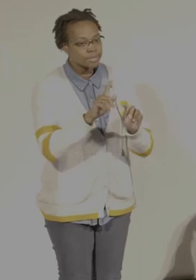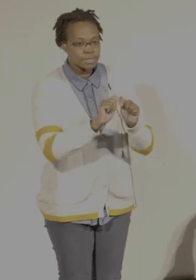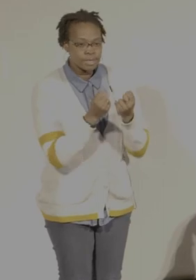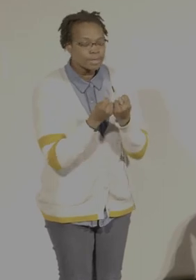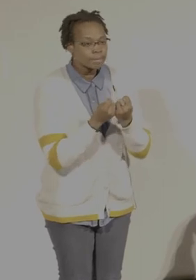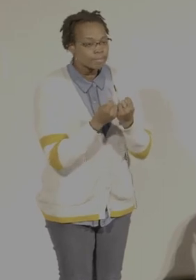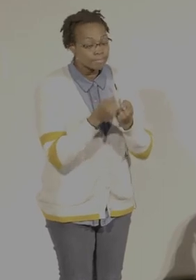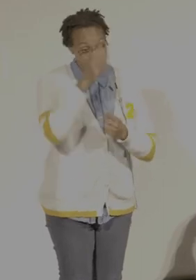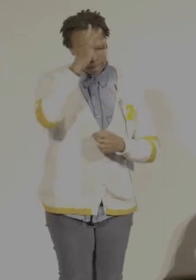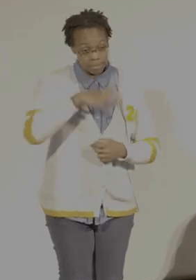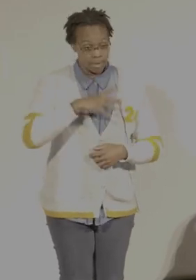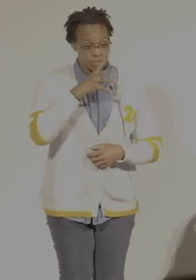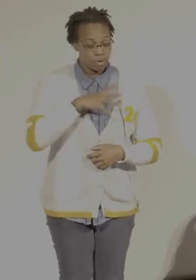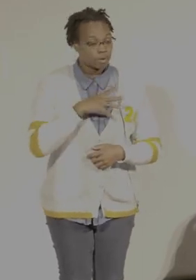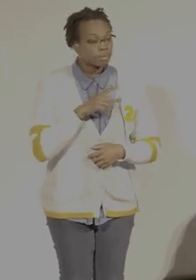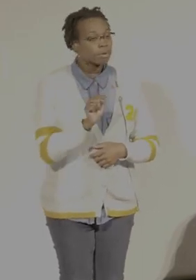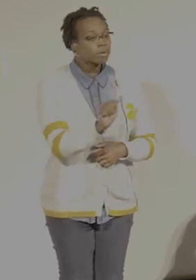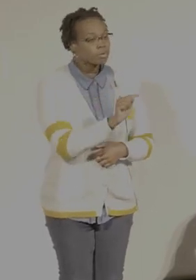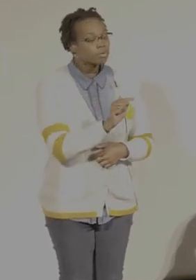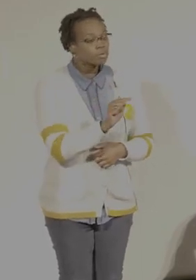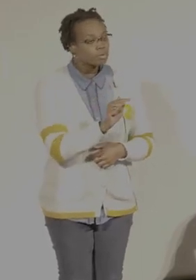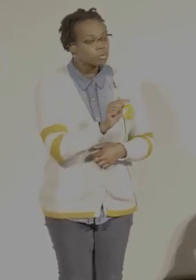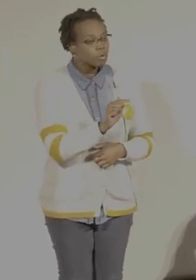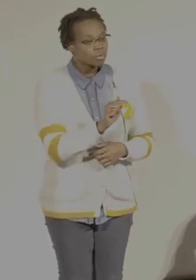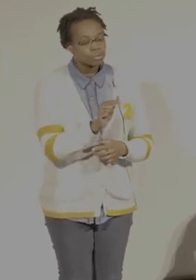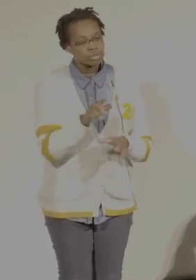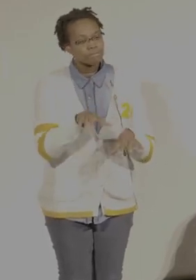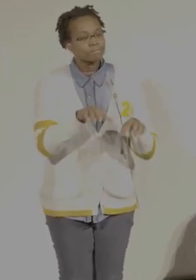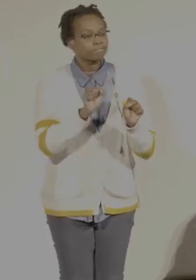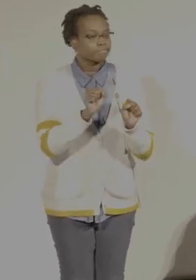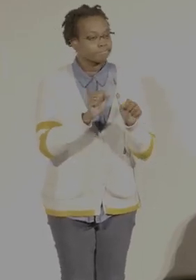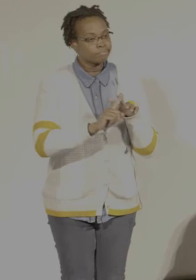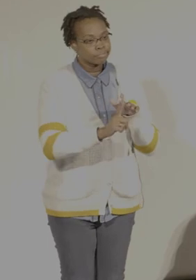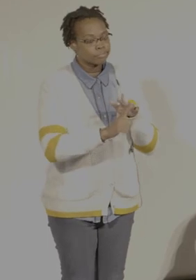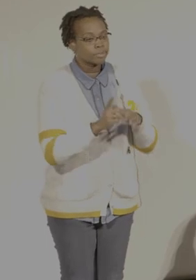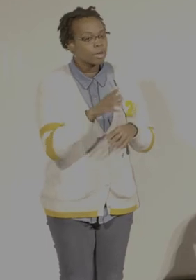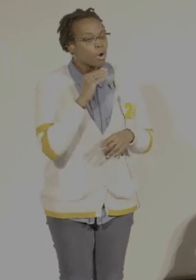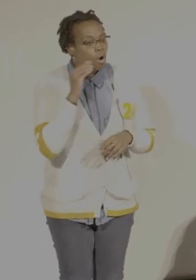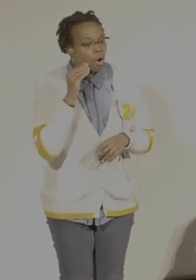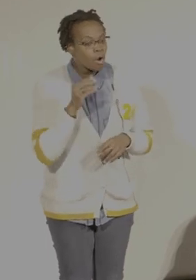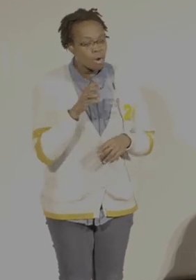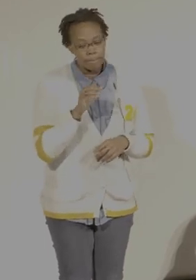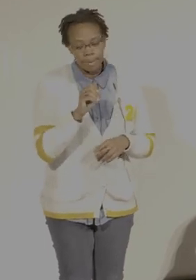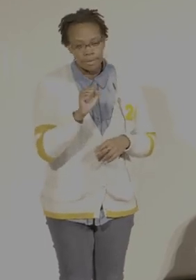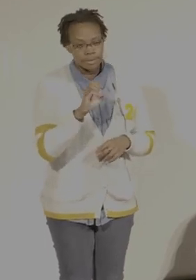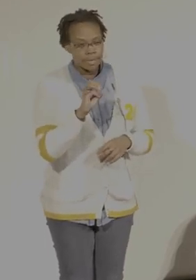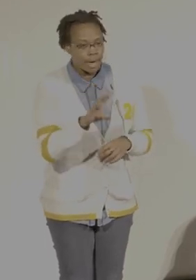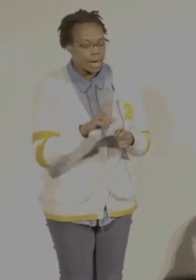and the men and women who are persona non grata in their homes, in Russia and Moscow and St. Petersburg. They've all had to flee.